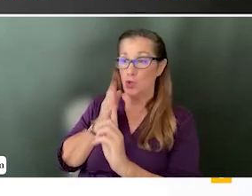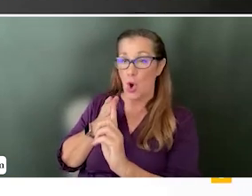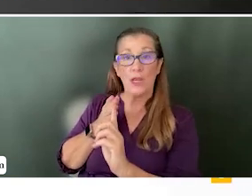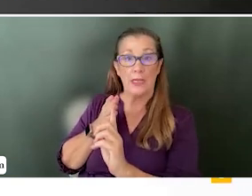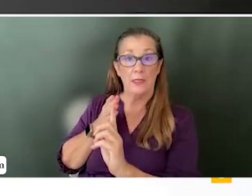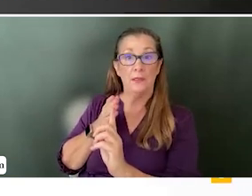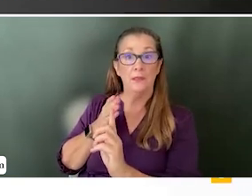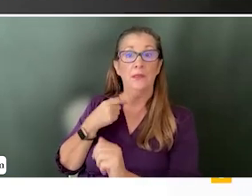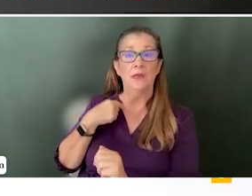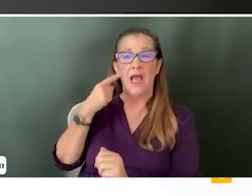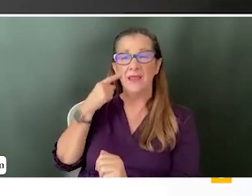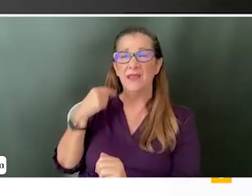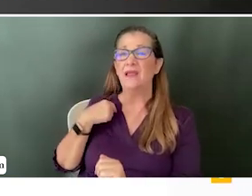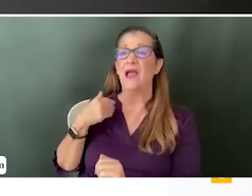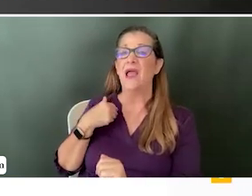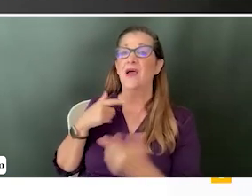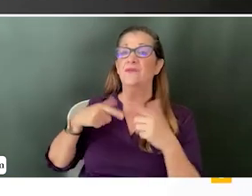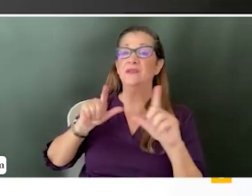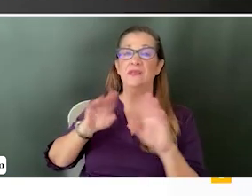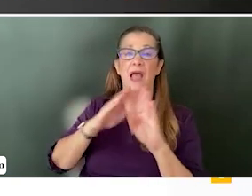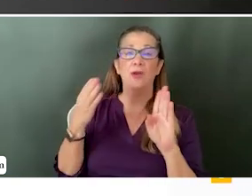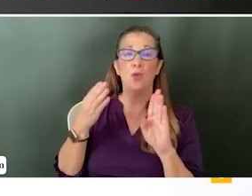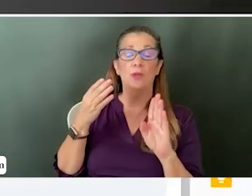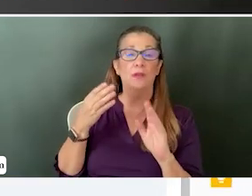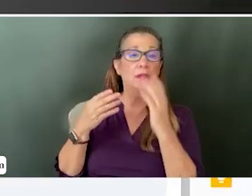I think I may even have the slide open still. Um.